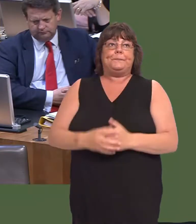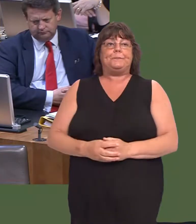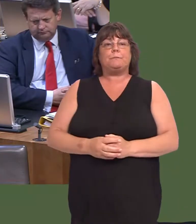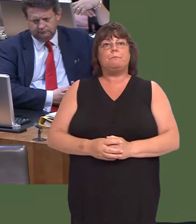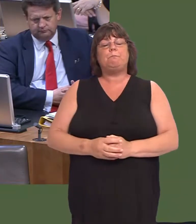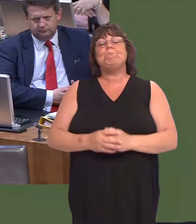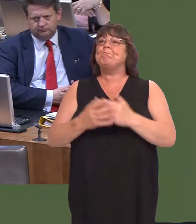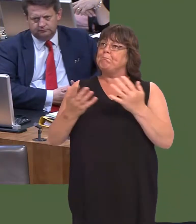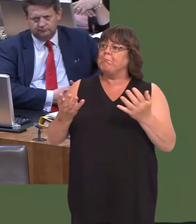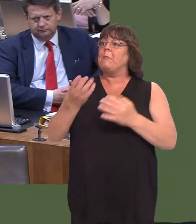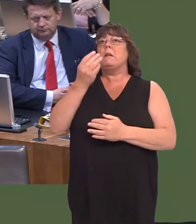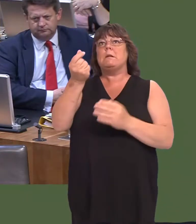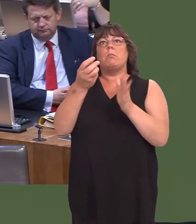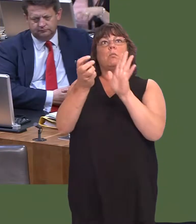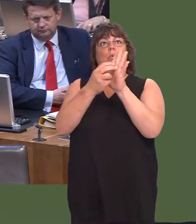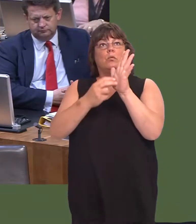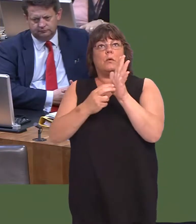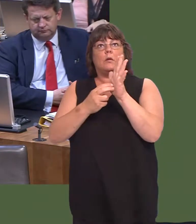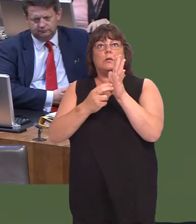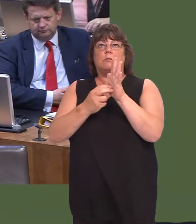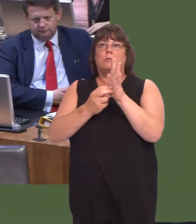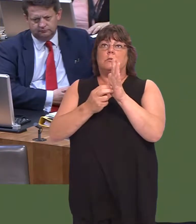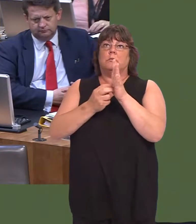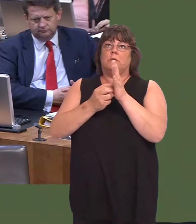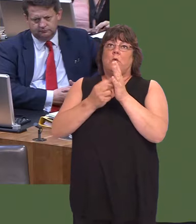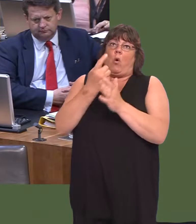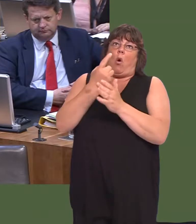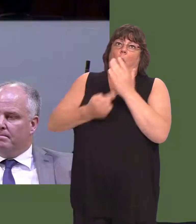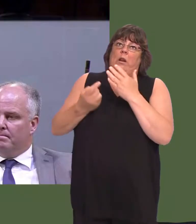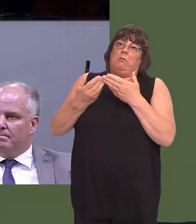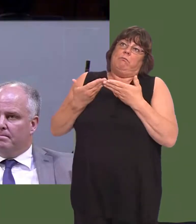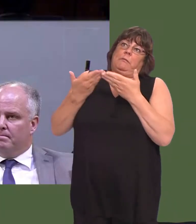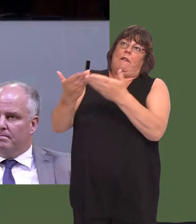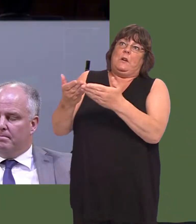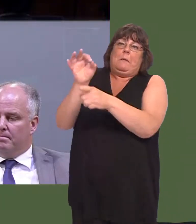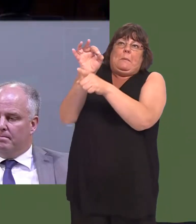Clearly, there will be particular contracts that can be only be delivered by companies